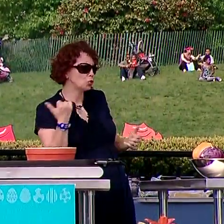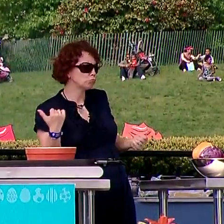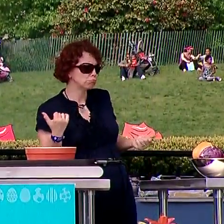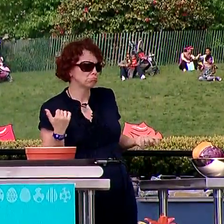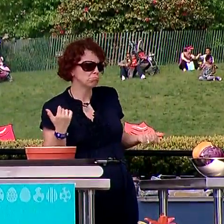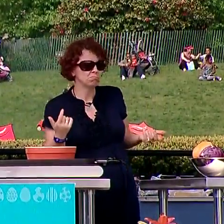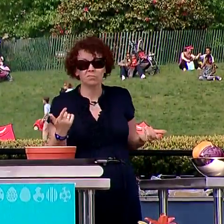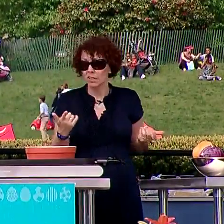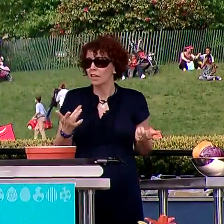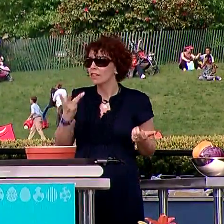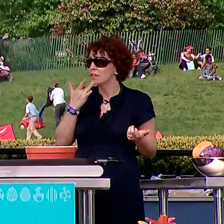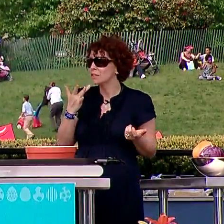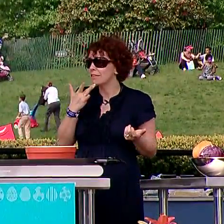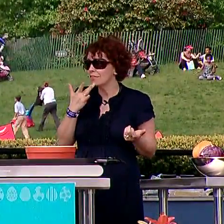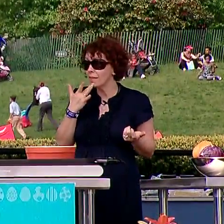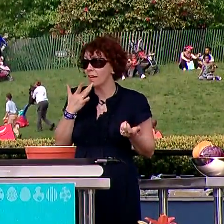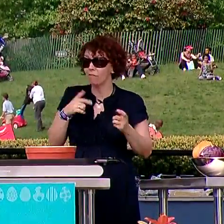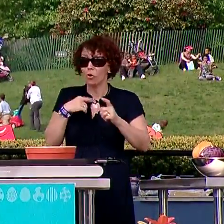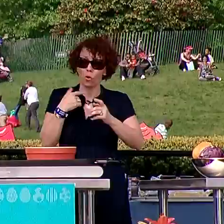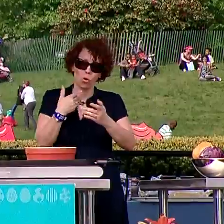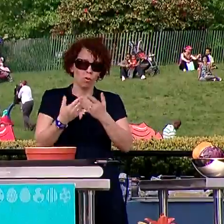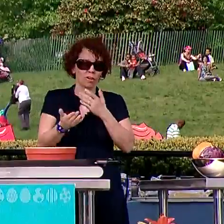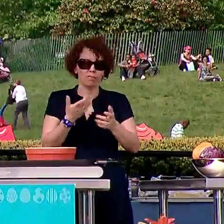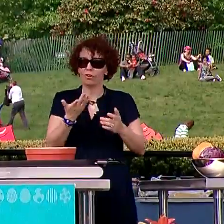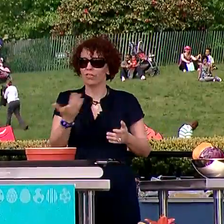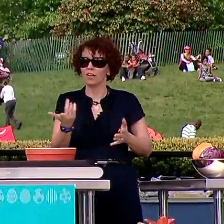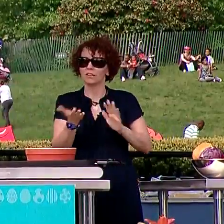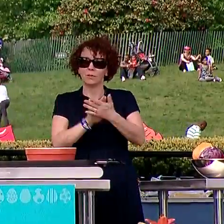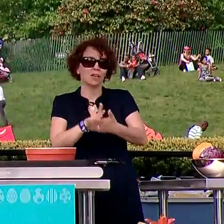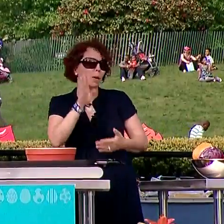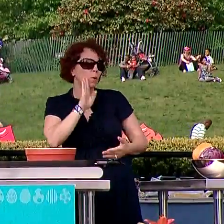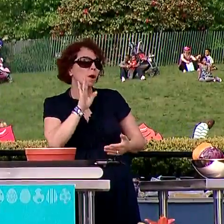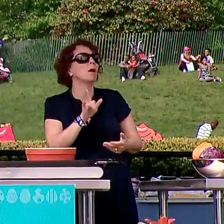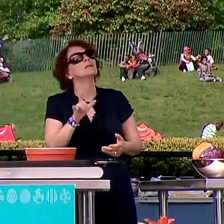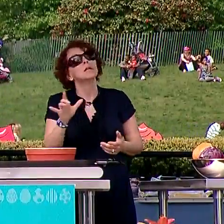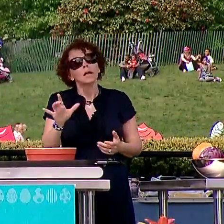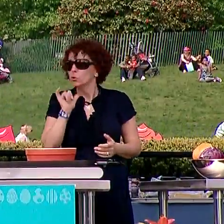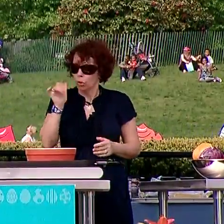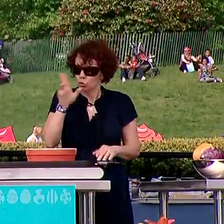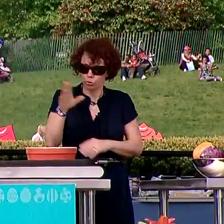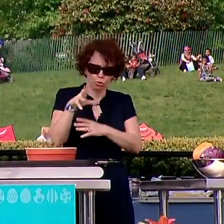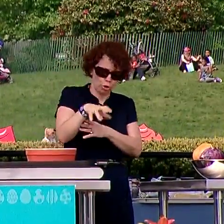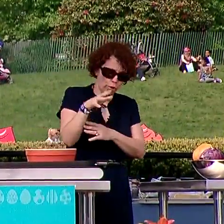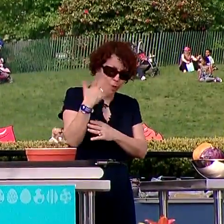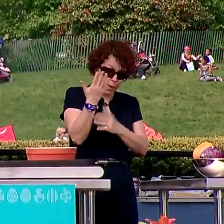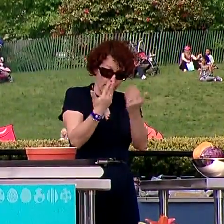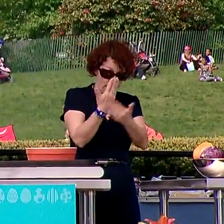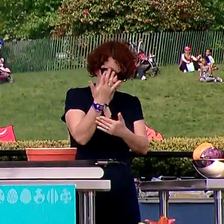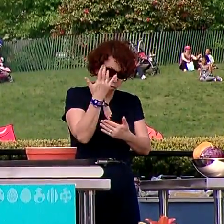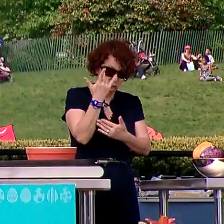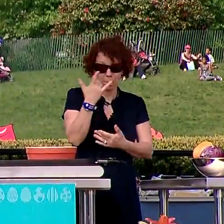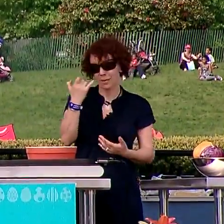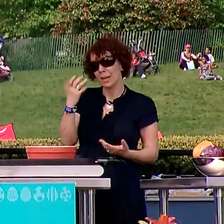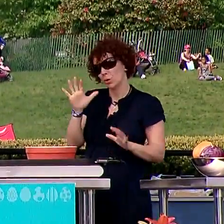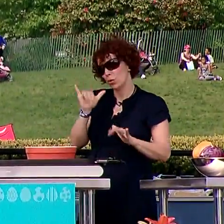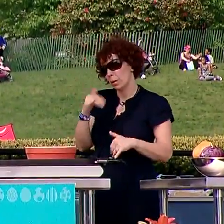There's flavor in the brown, there's flavor in the brown. Don't do this with your hands. I do that, but don't do like I do.